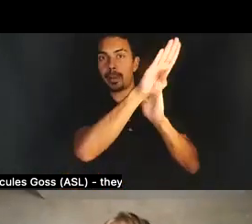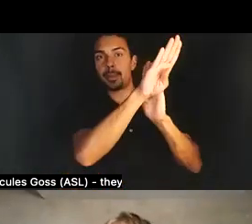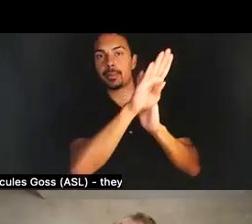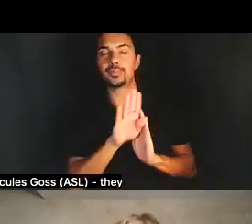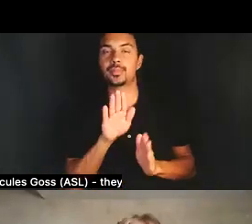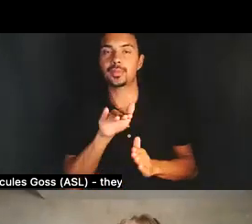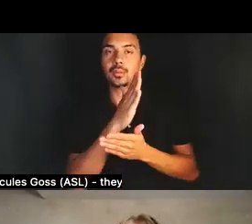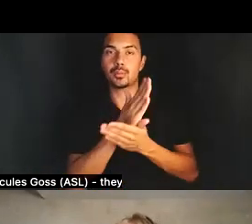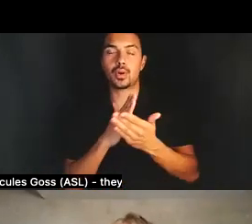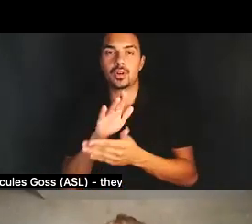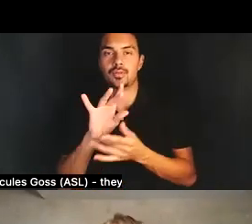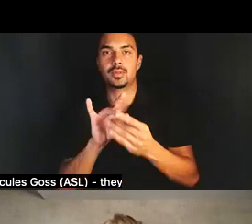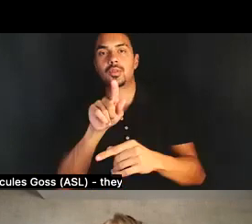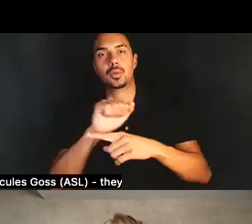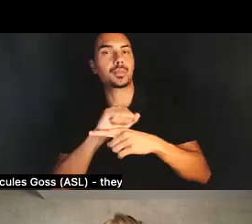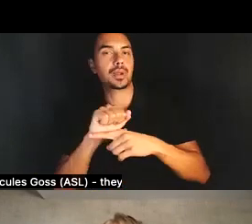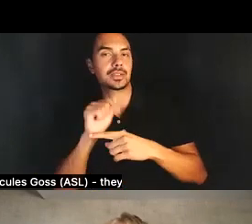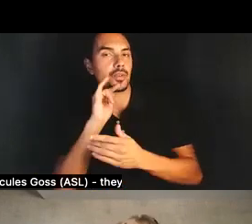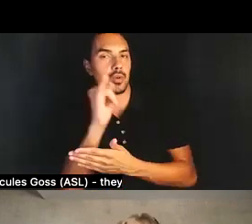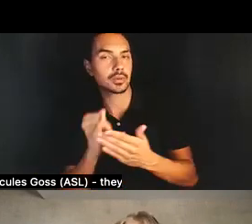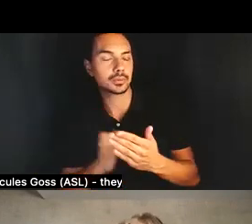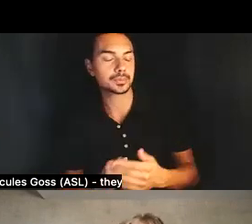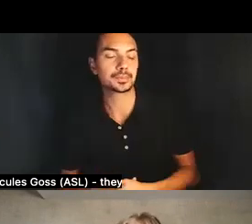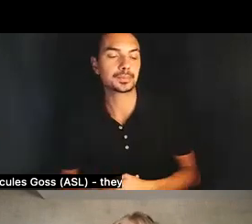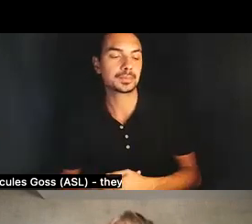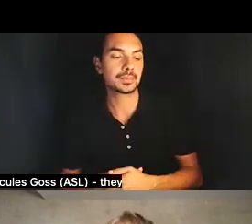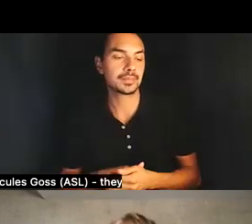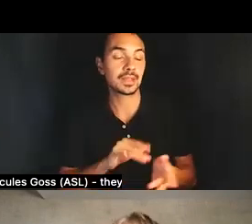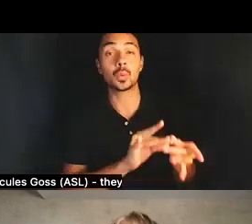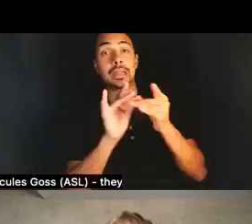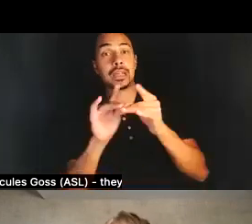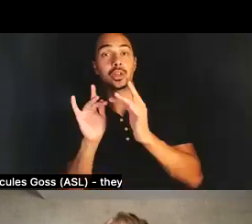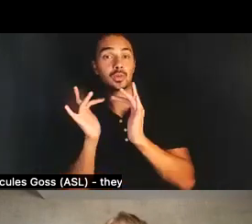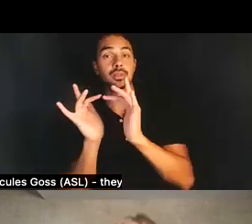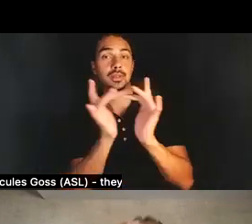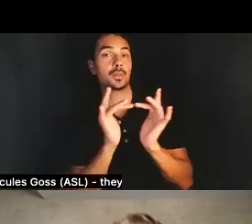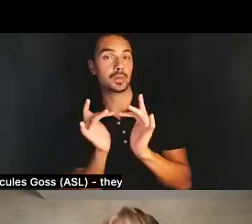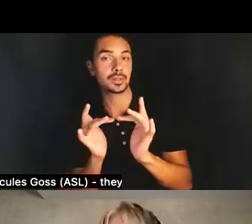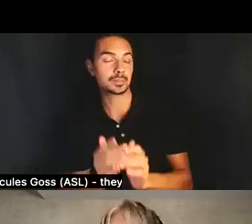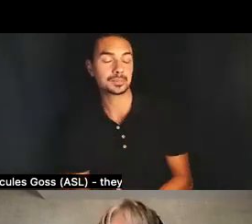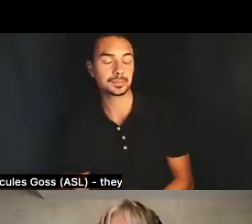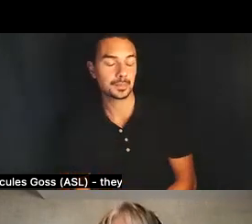in furthering various aspects of their relationships to their practice.